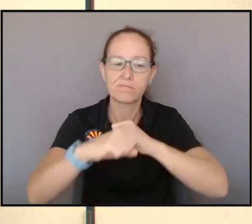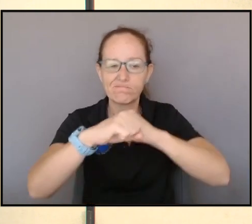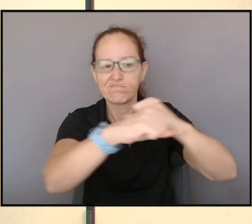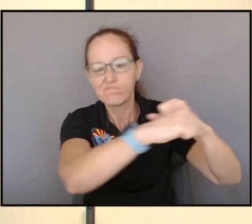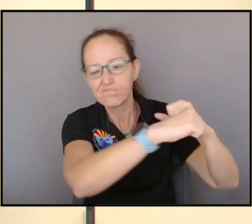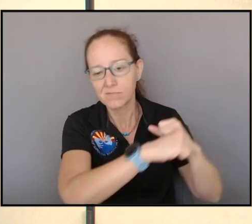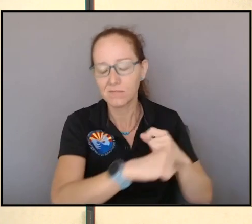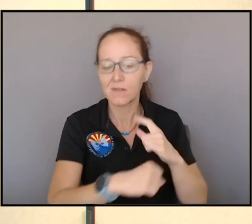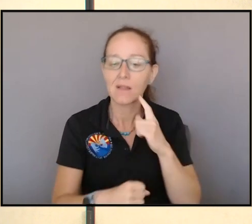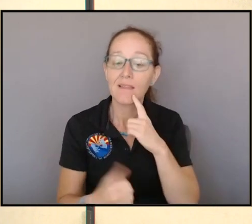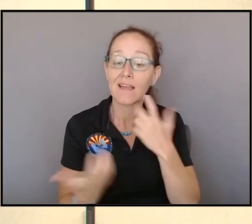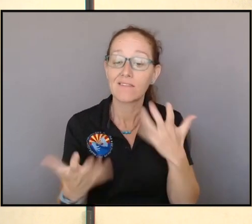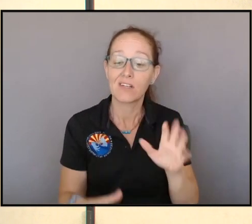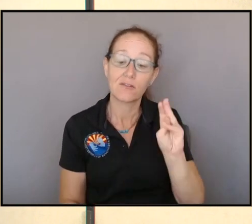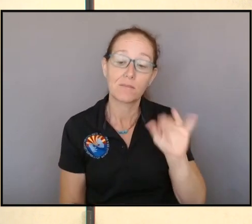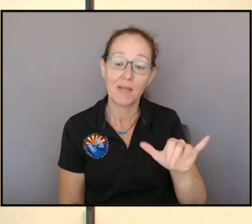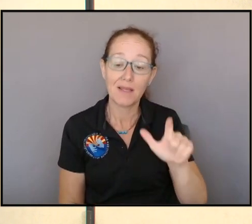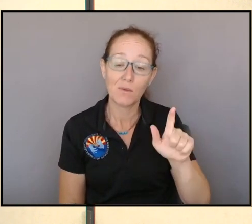tomorrow.